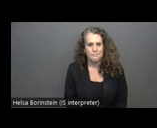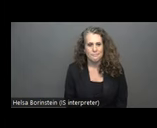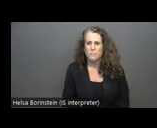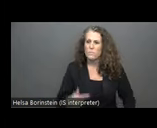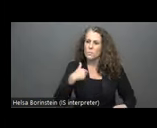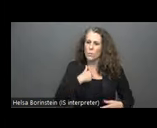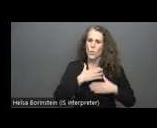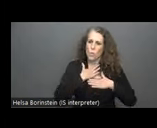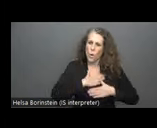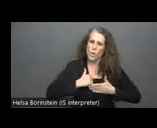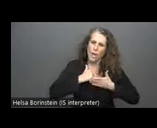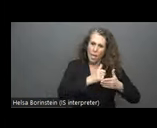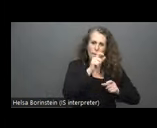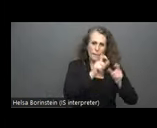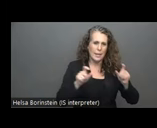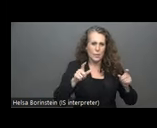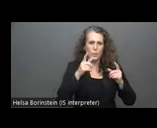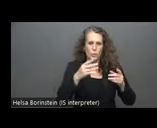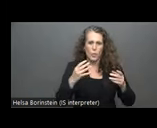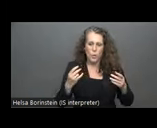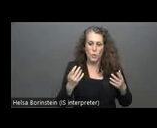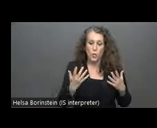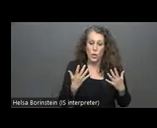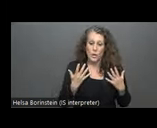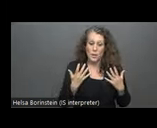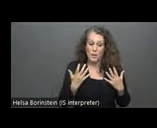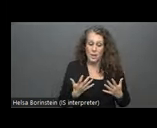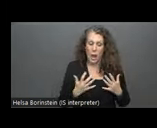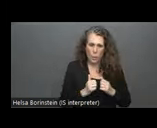see the bikini decreasing they can a special 14:54:25 episode.